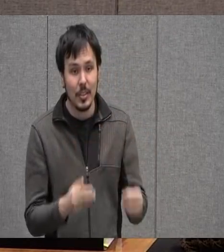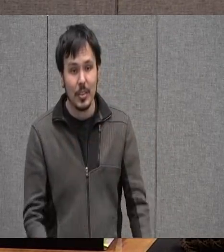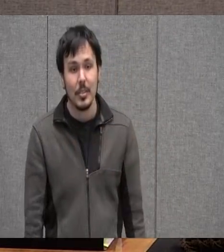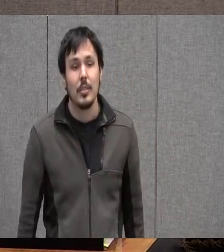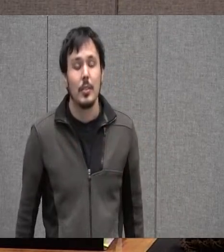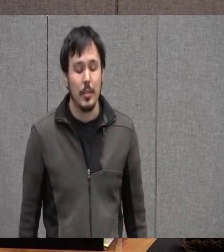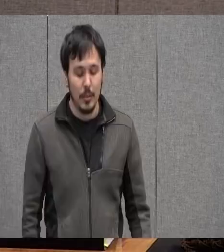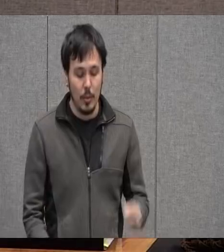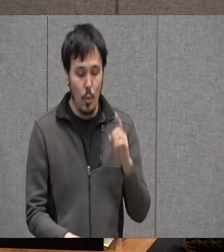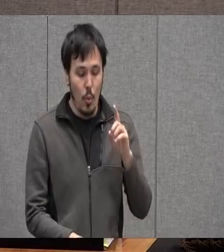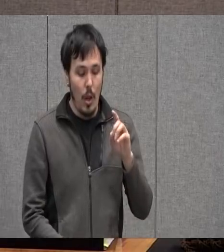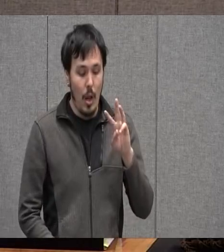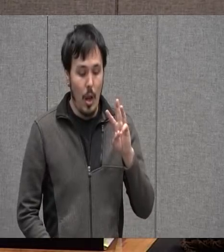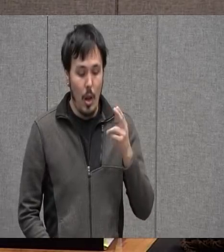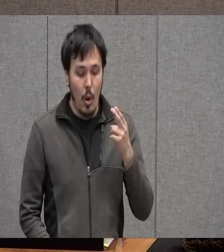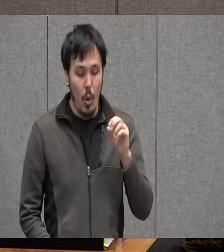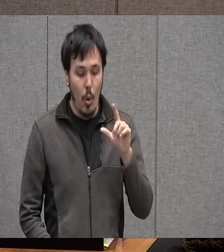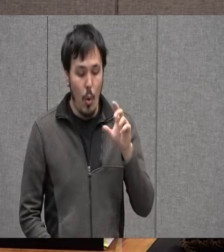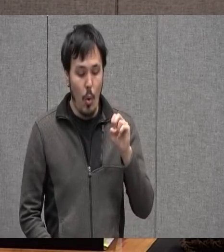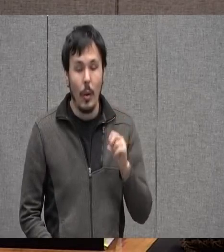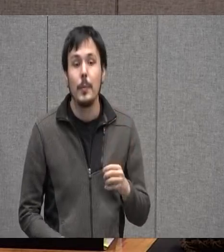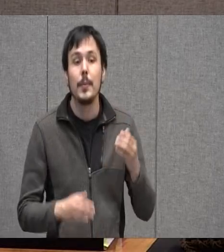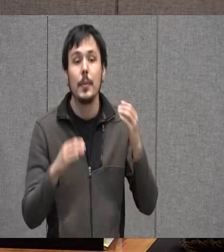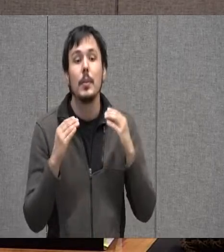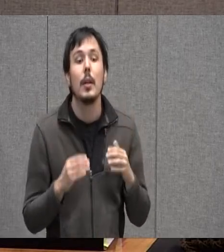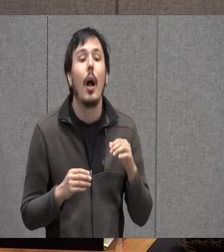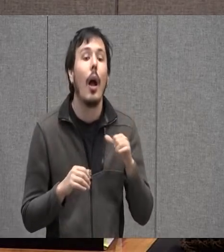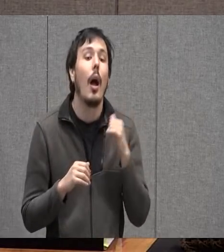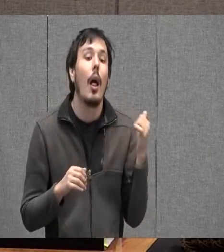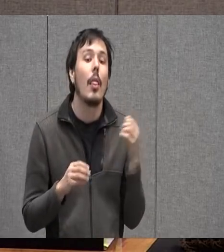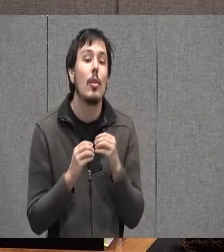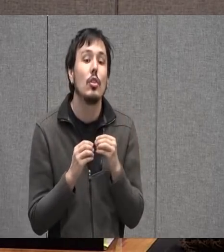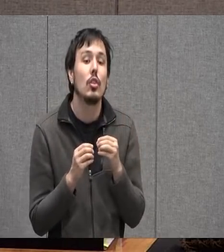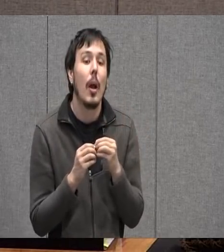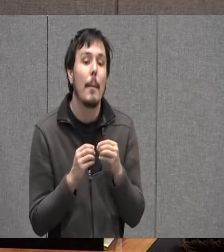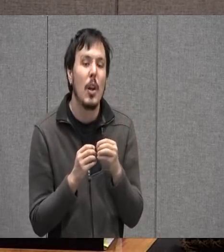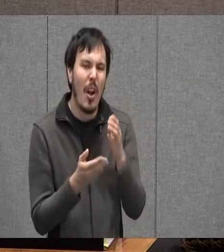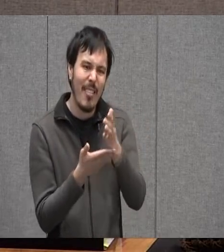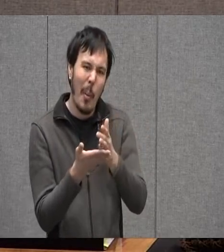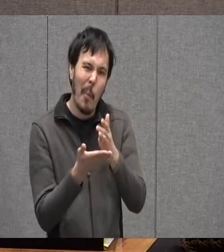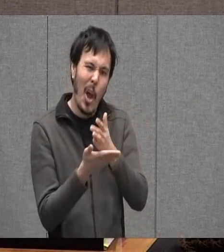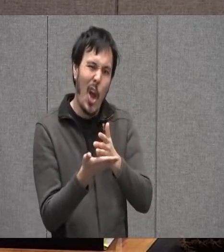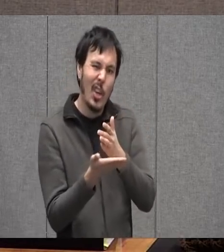We could think about it as a certain number of parts like a fraction.